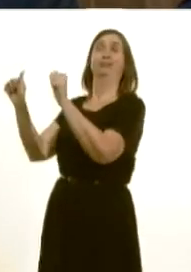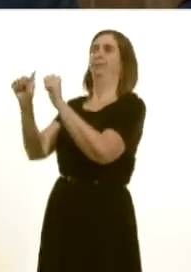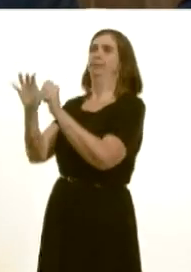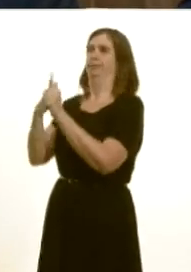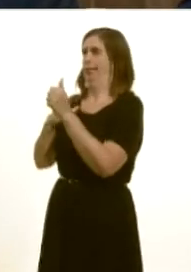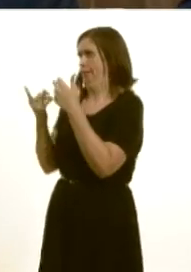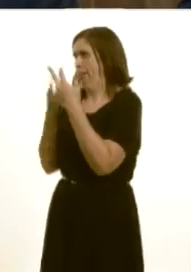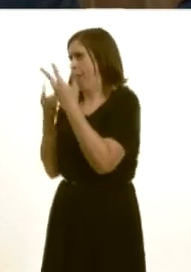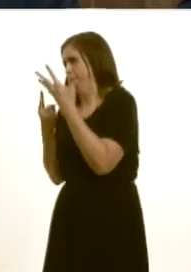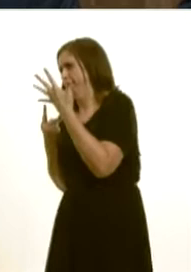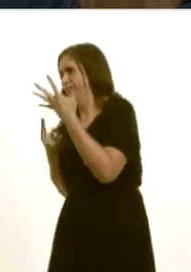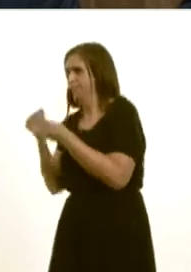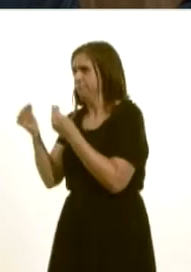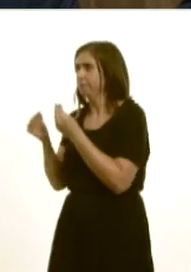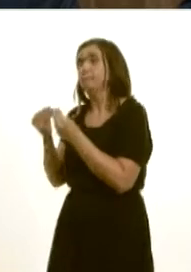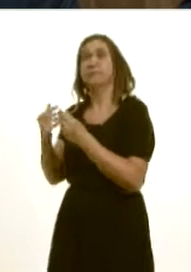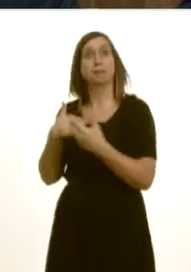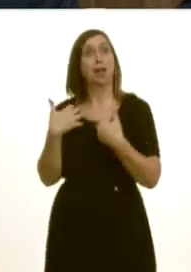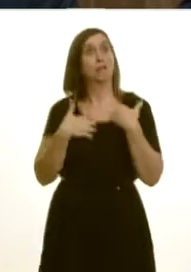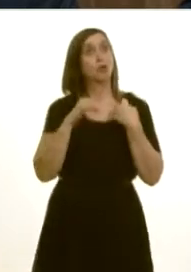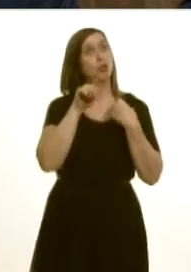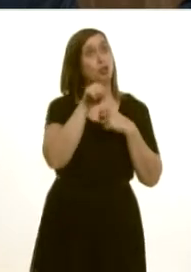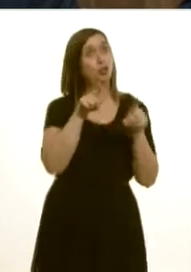what the Member says and I look forward to him and his party committing to ensuring that